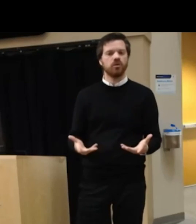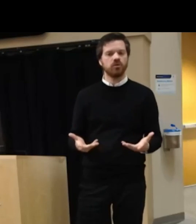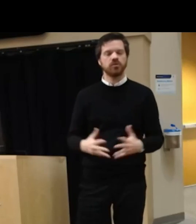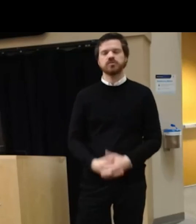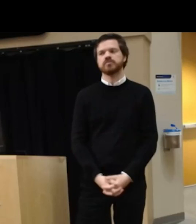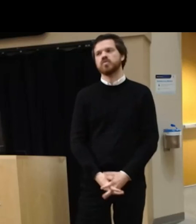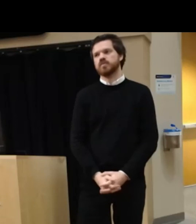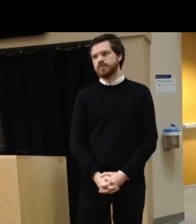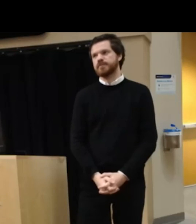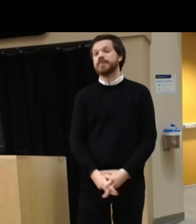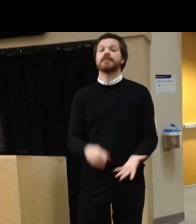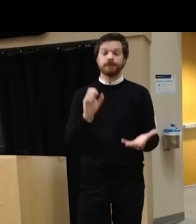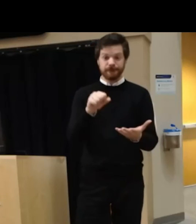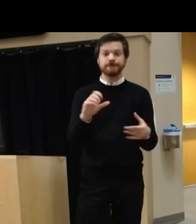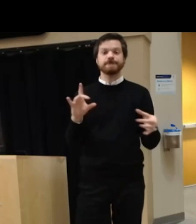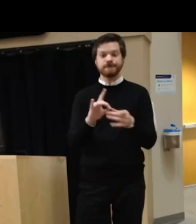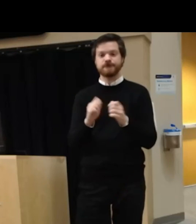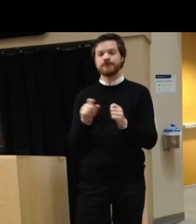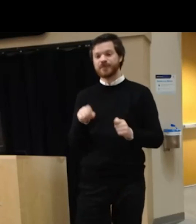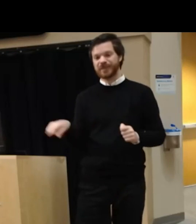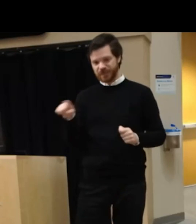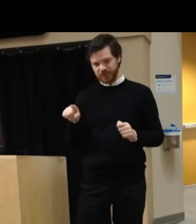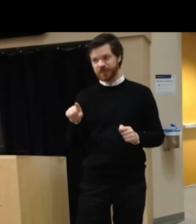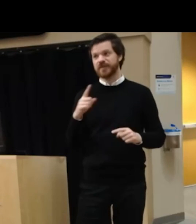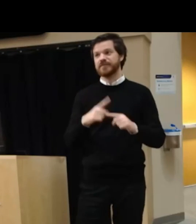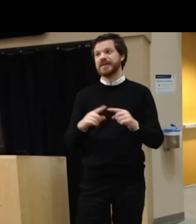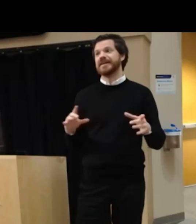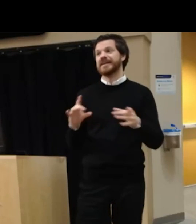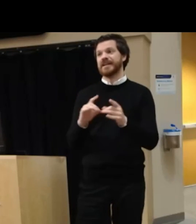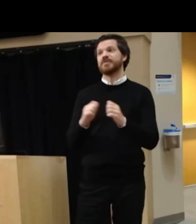so yes connecting with you guys but especially connecting with people in the department because